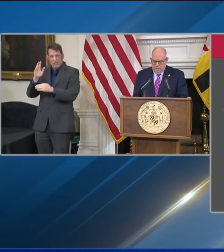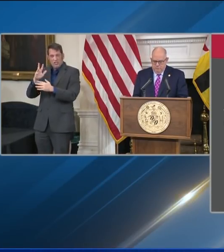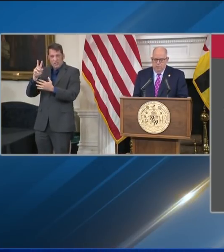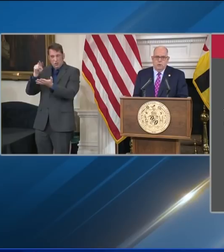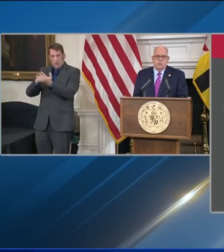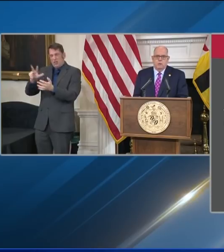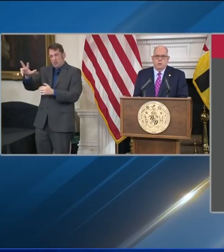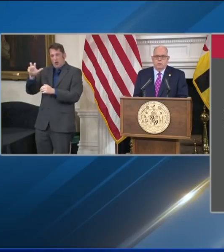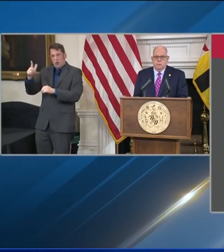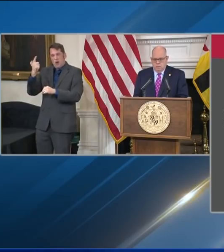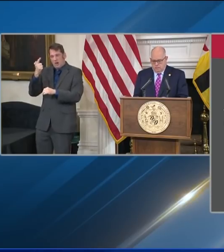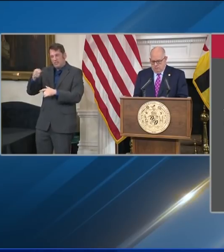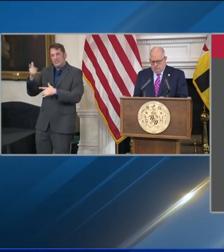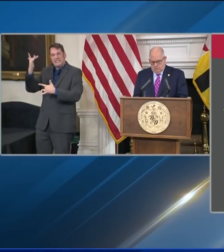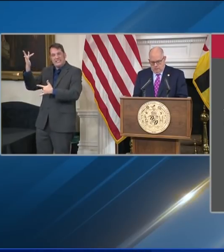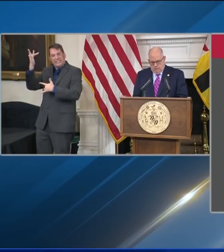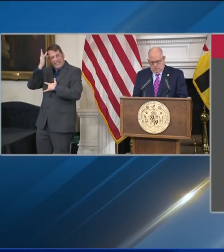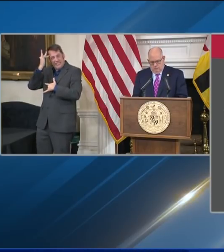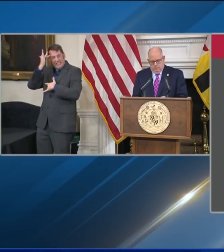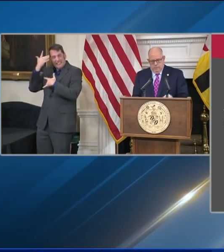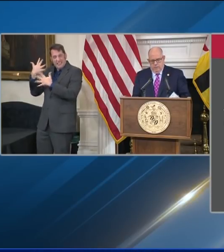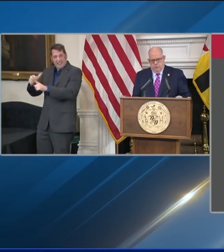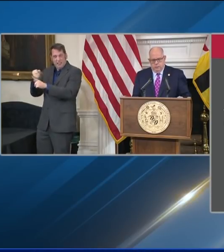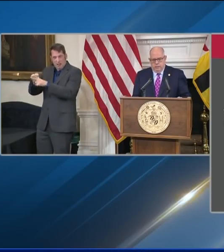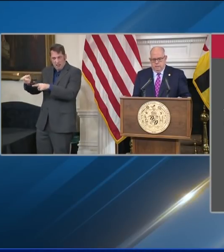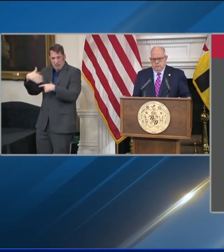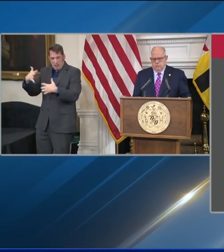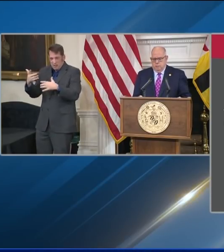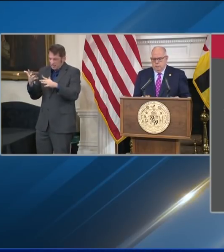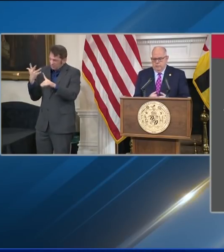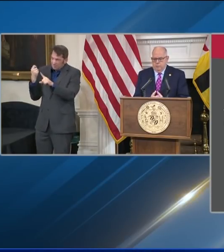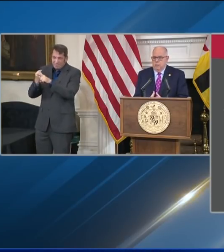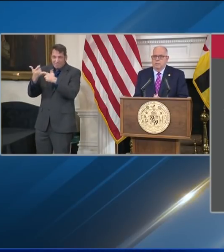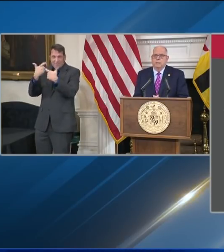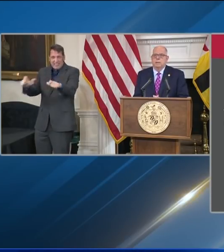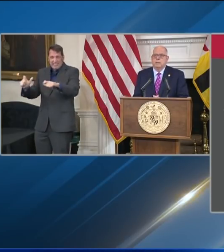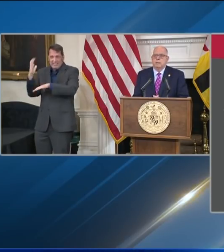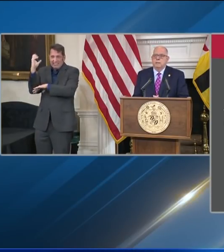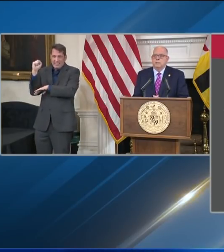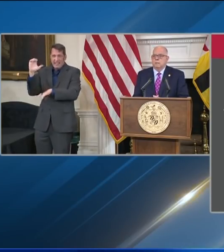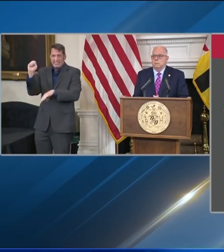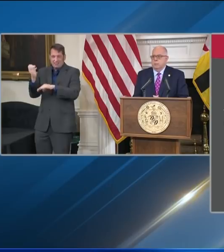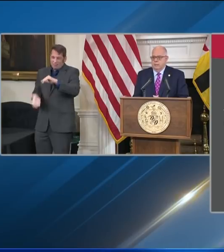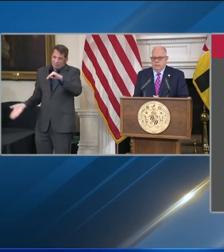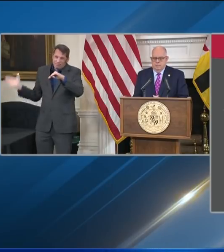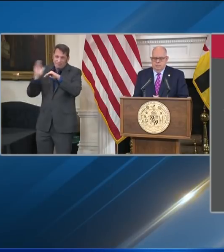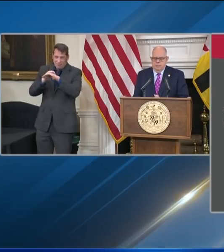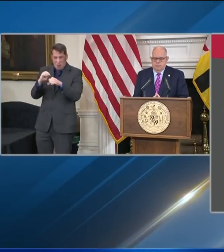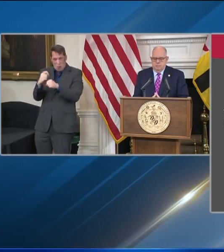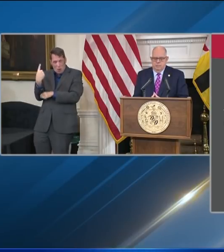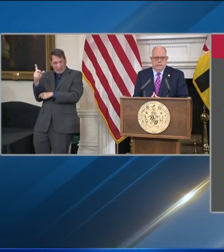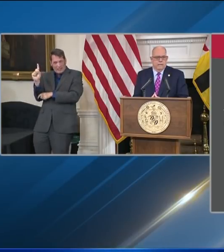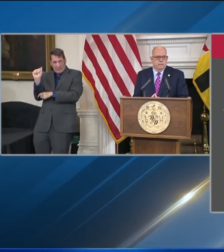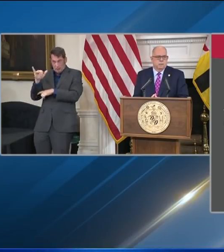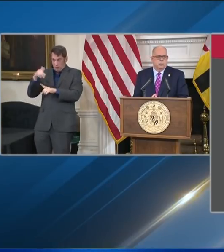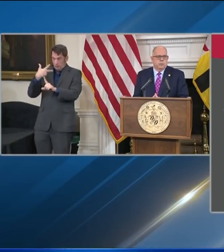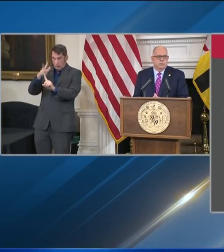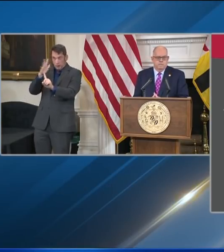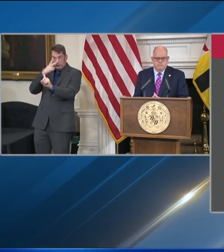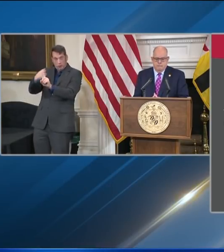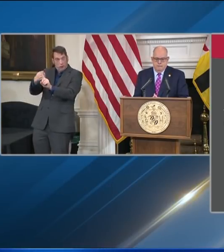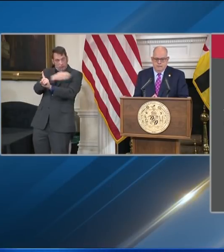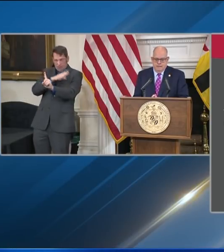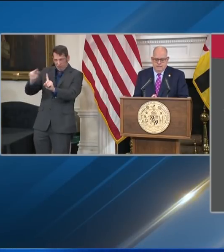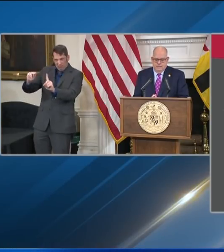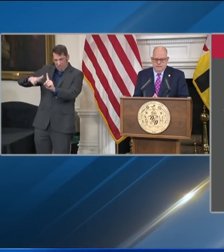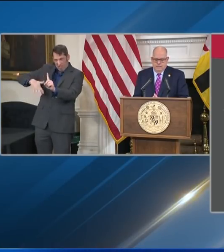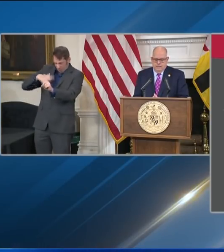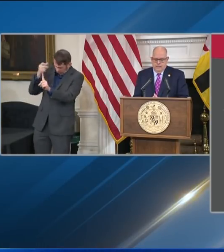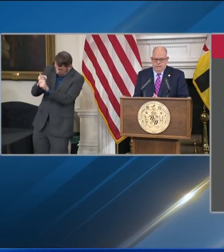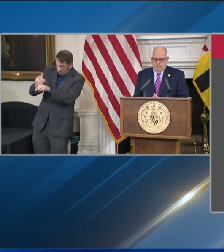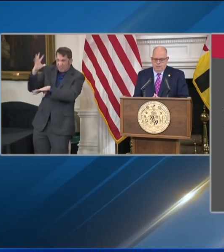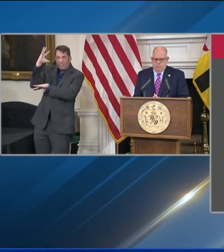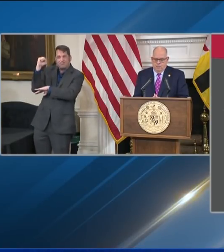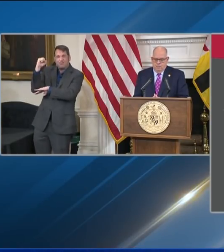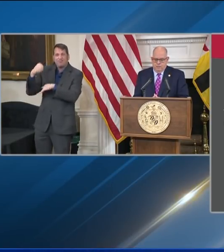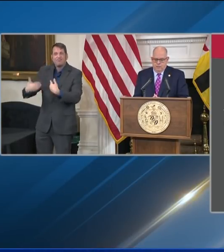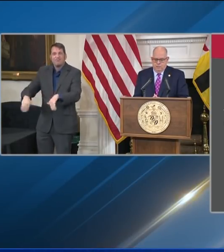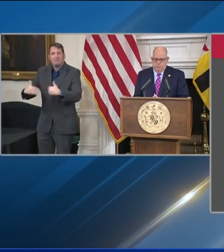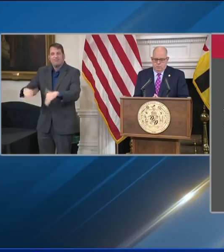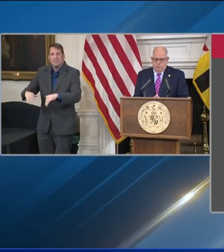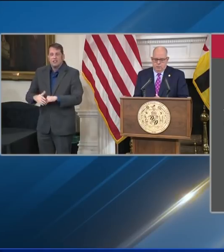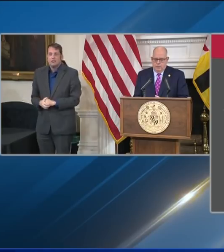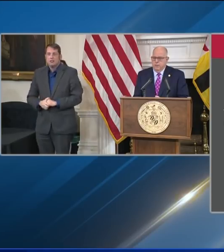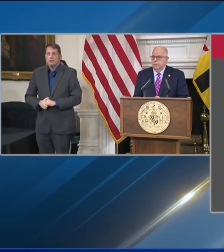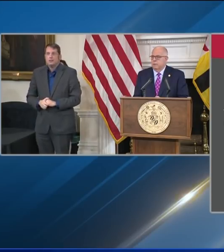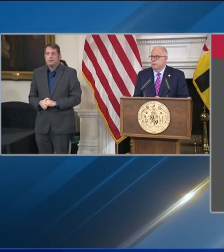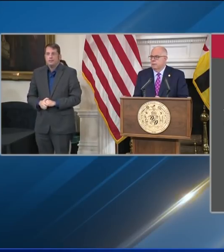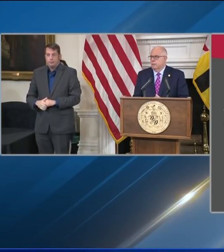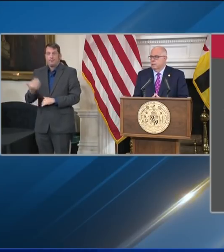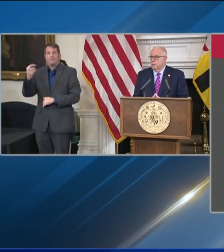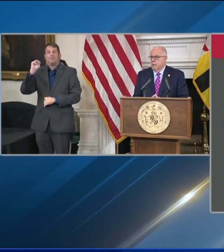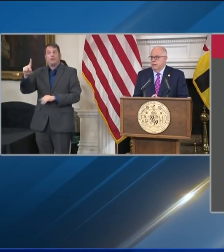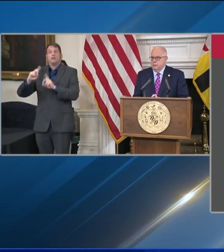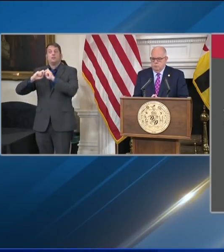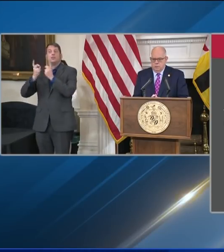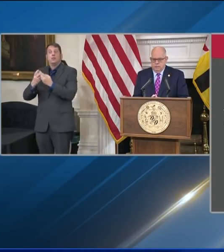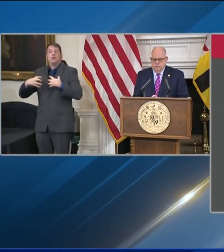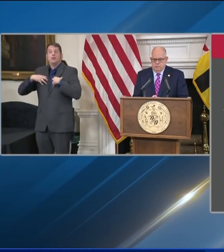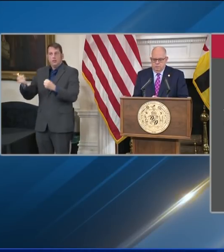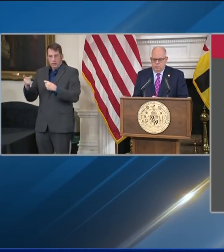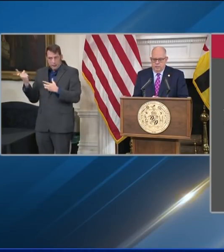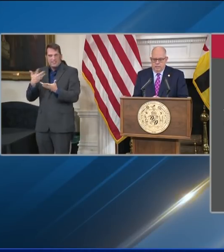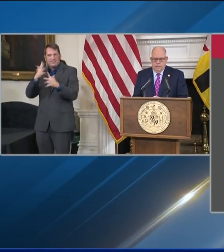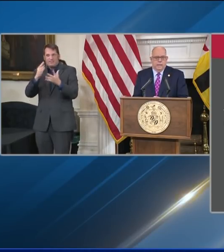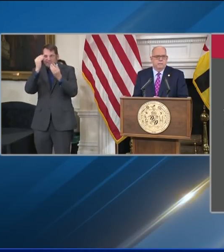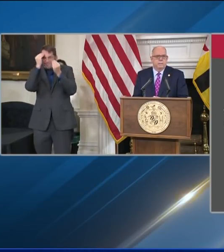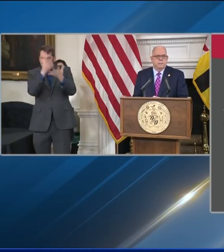ON SATURDAY, WE ADDED 2321 NEW CASES OF THE VIRUS WHICH WAS BY FAR THE LARGEST NUMBER OF DAILY NEW CASES THAT WE HAVE SEEN SINCE THE PANDEMIC BEGAN THIS SPRING.